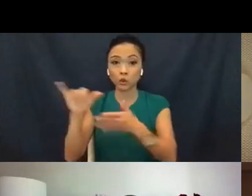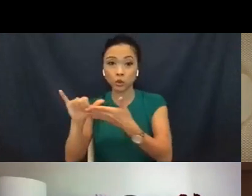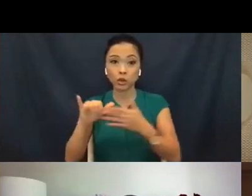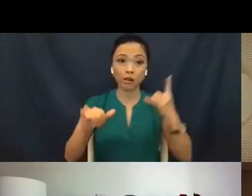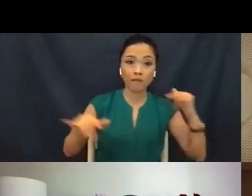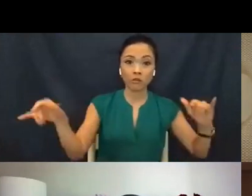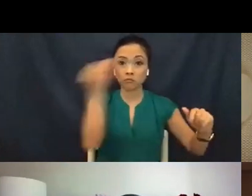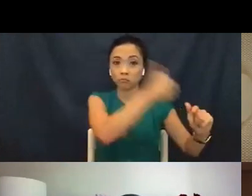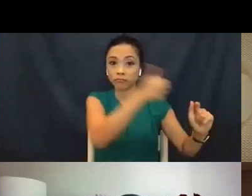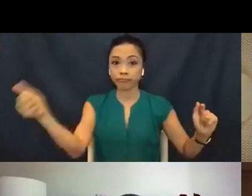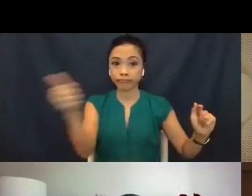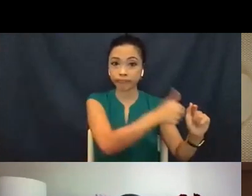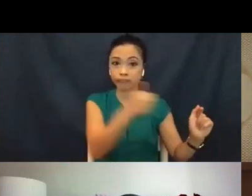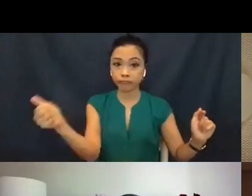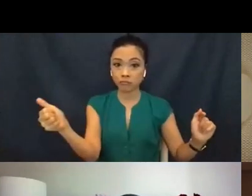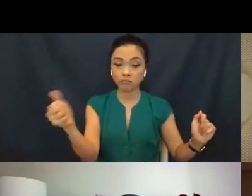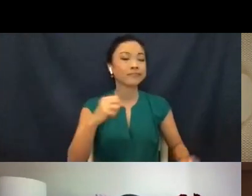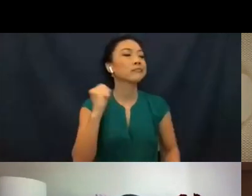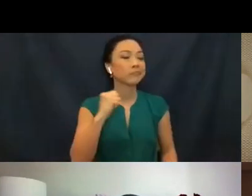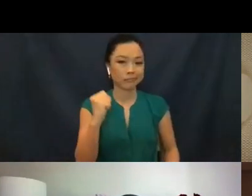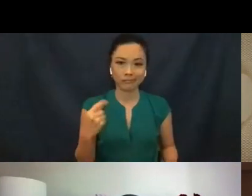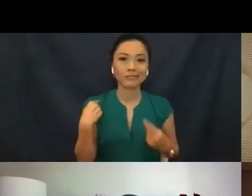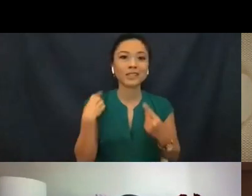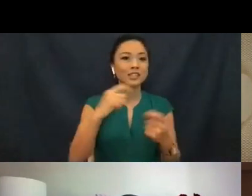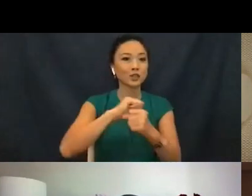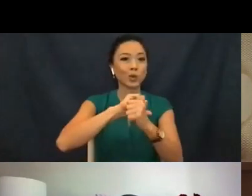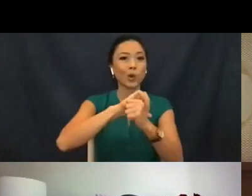here in Pasadena since the COVID-19 shut down, so this is where we're doing the stay at home